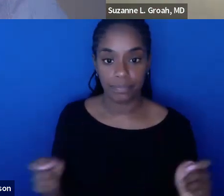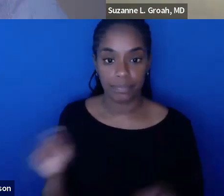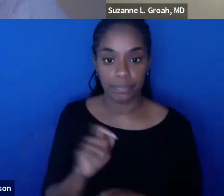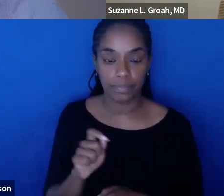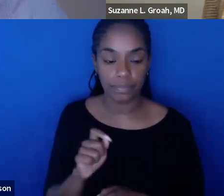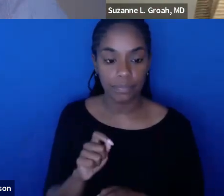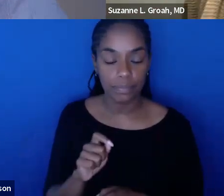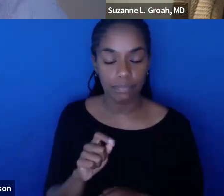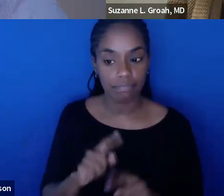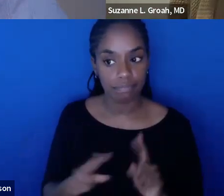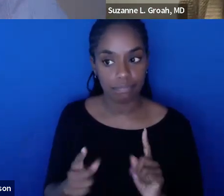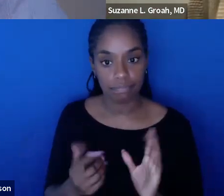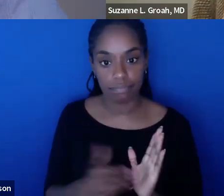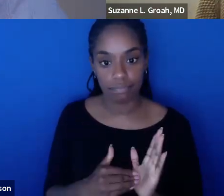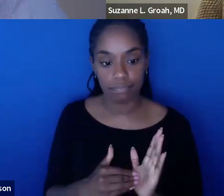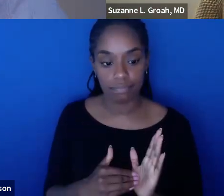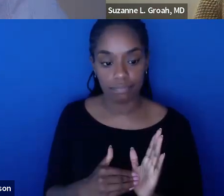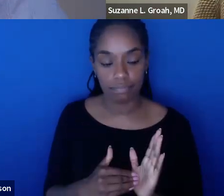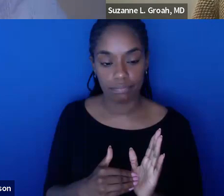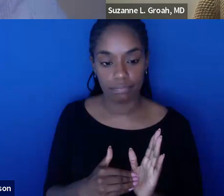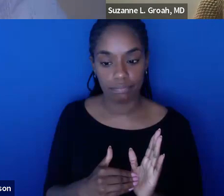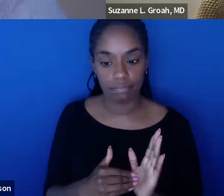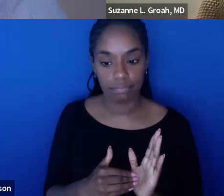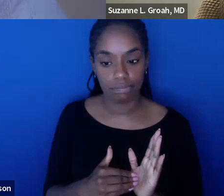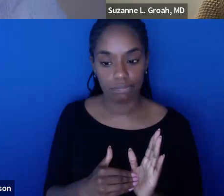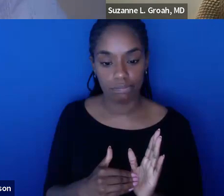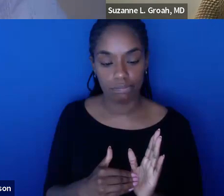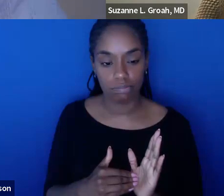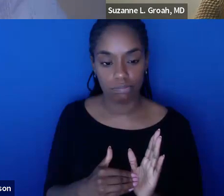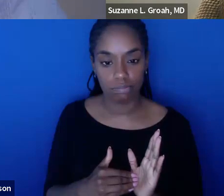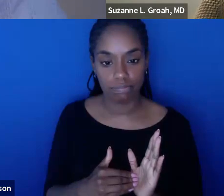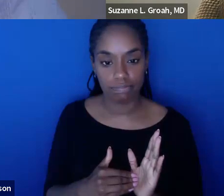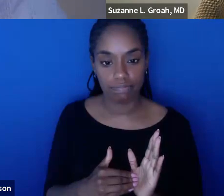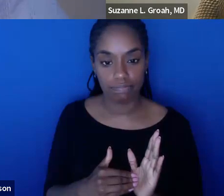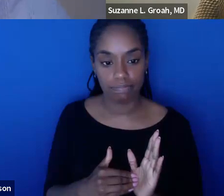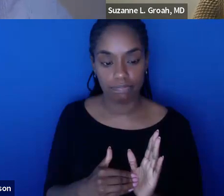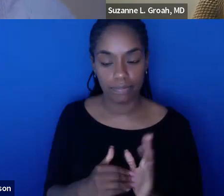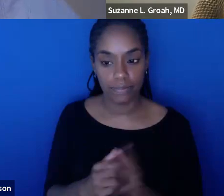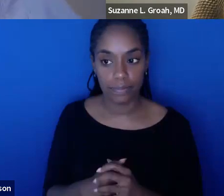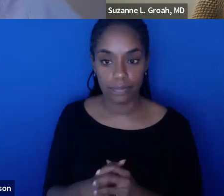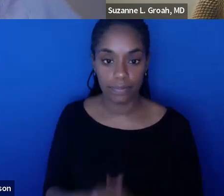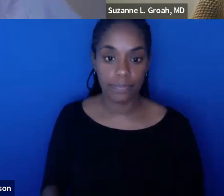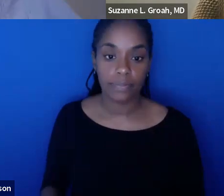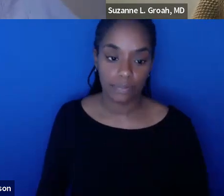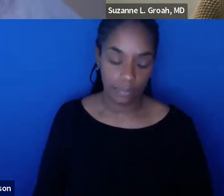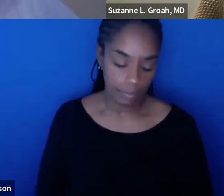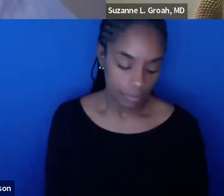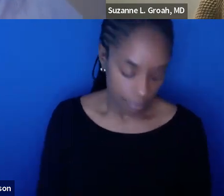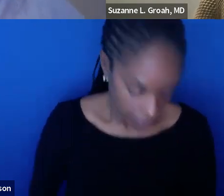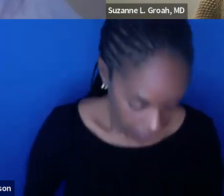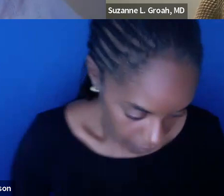But again, I first look at the women's health issues.